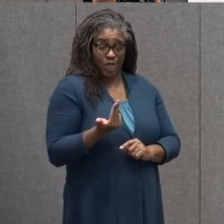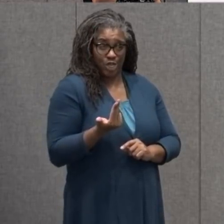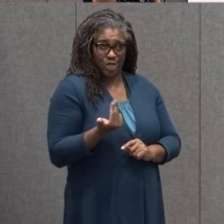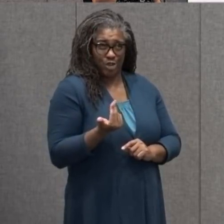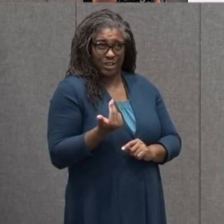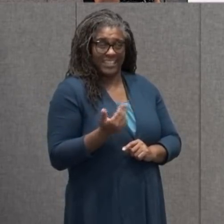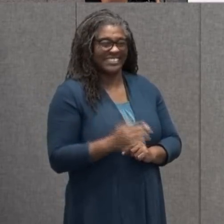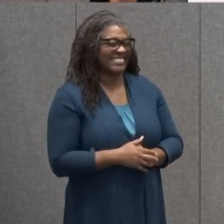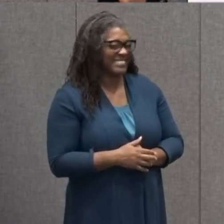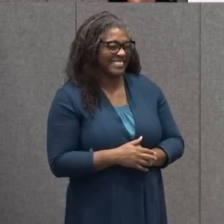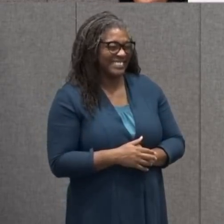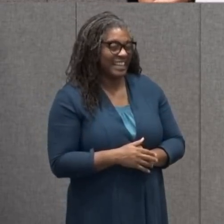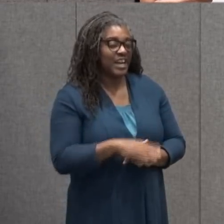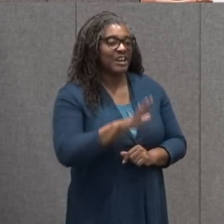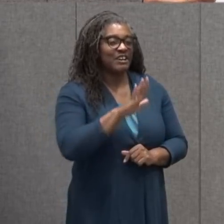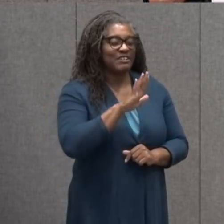Five, 10, 11, 12, 13, 14.